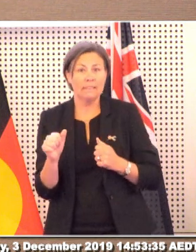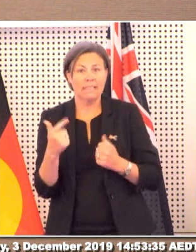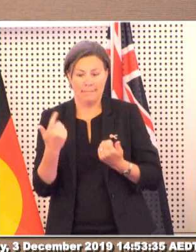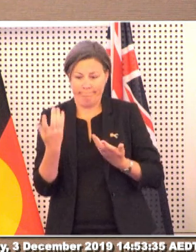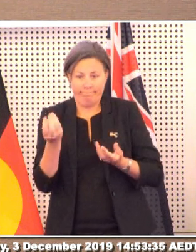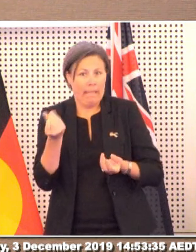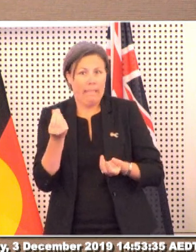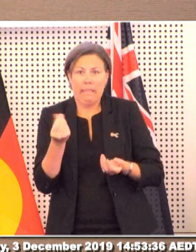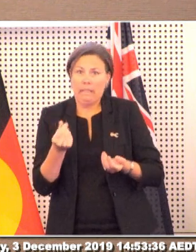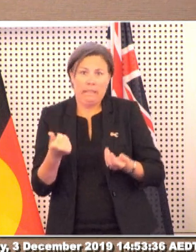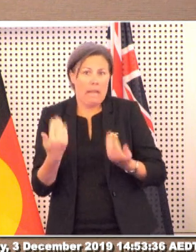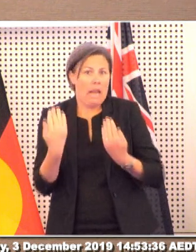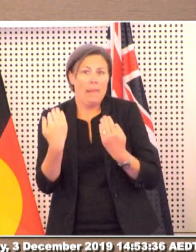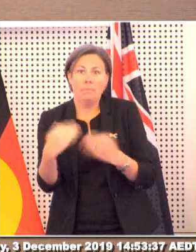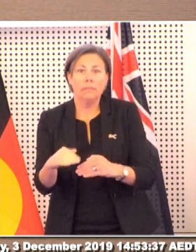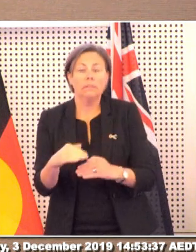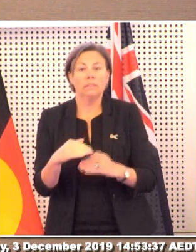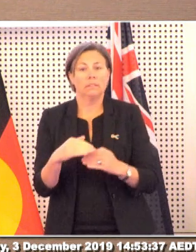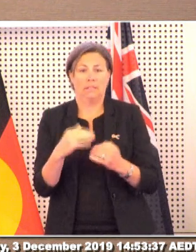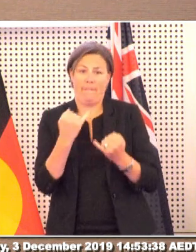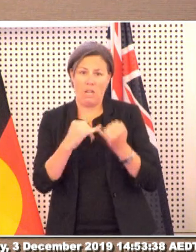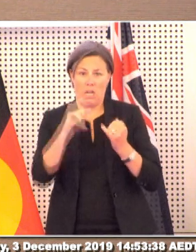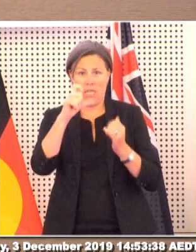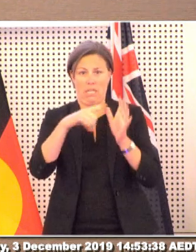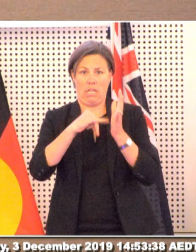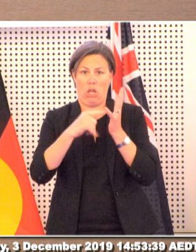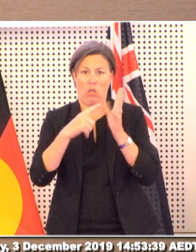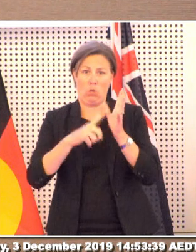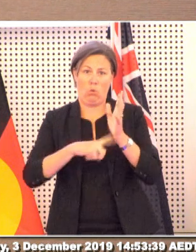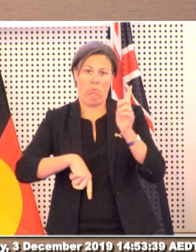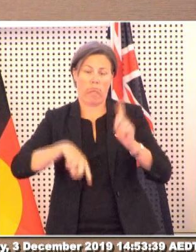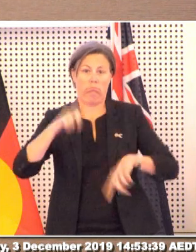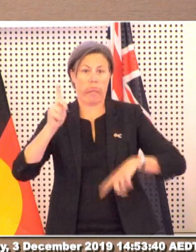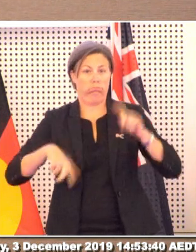We have a highly casualised workforce with little training.